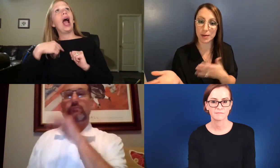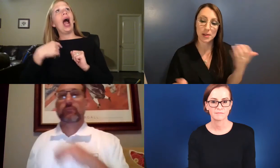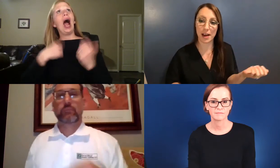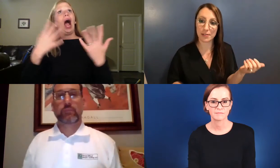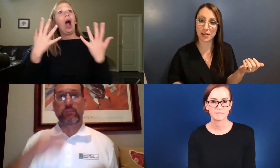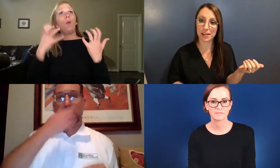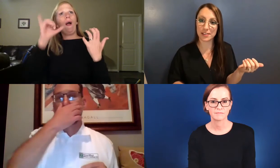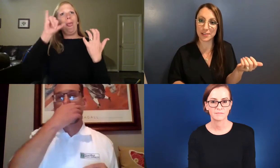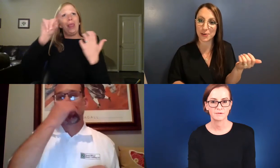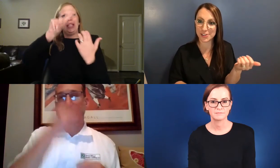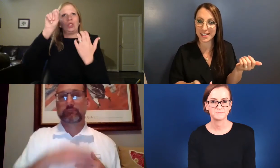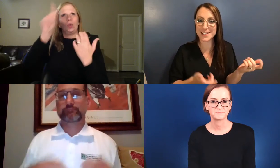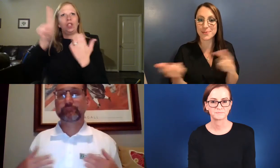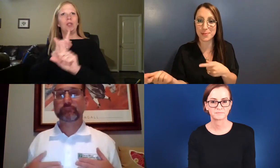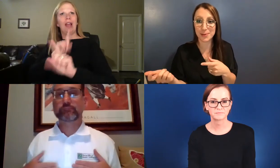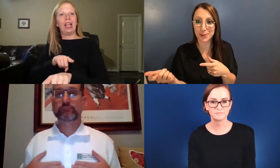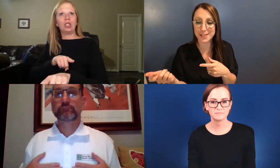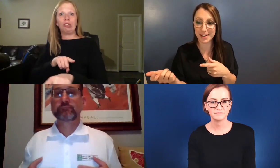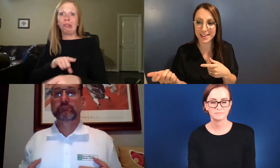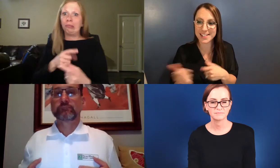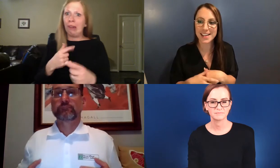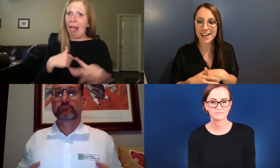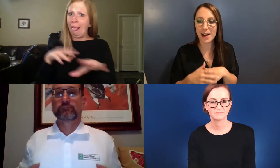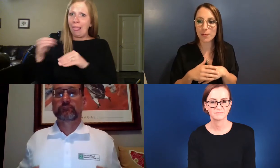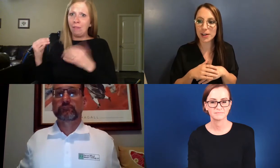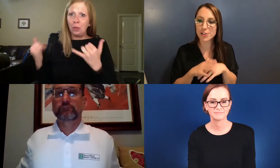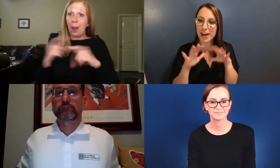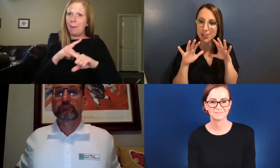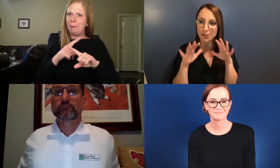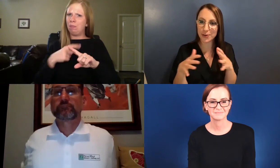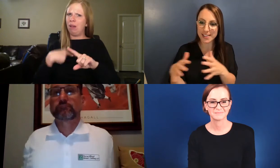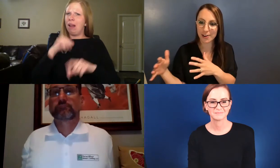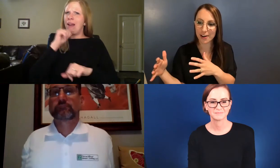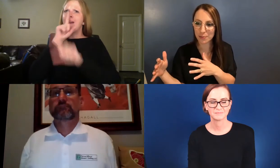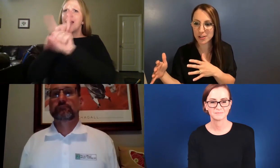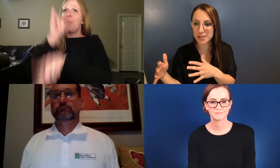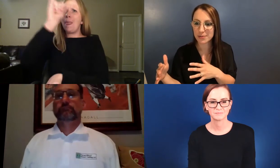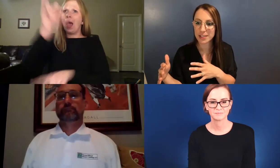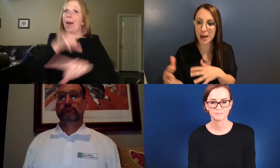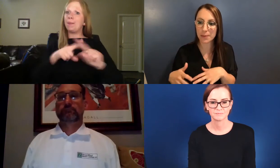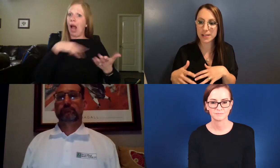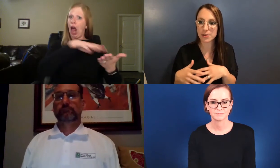maybe not having that question answered, but maybe you learn something else. We're gonna try to focus in on more specific topics